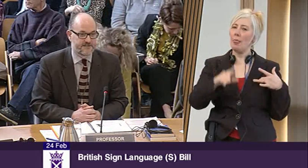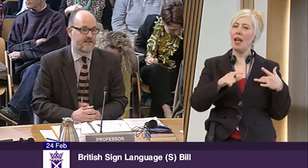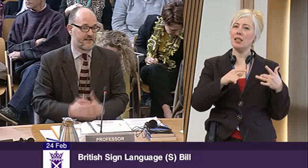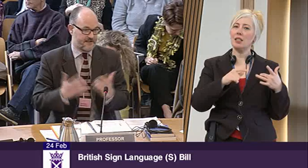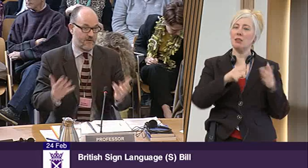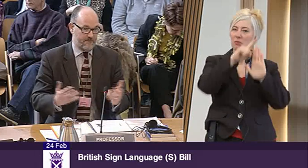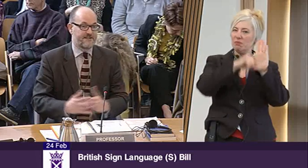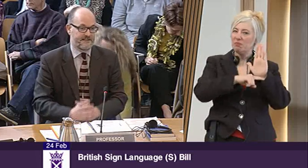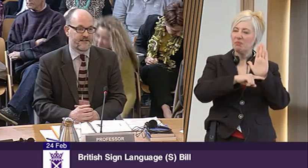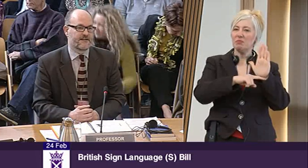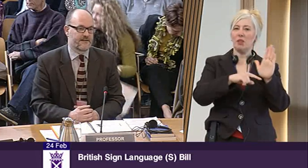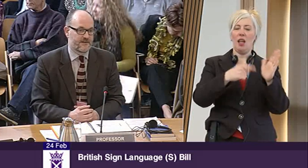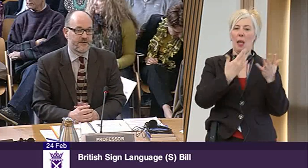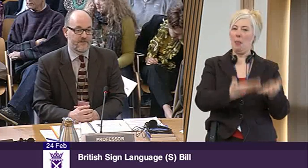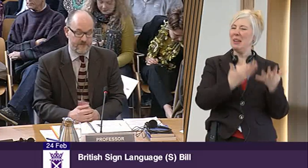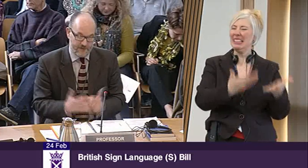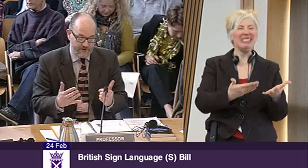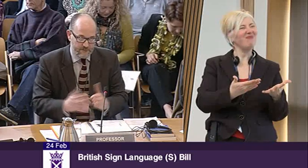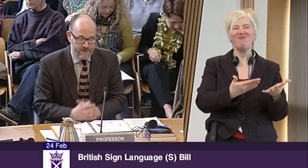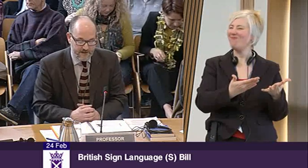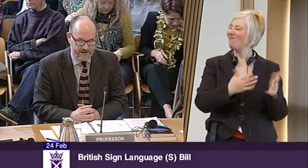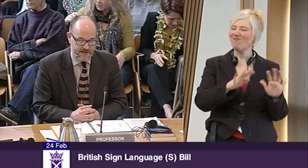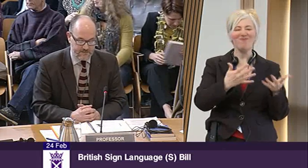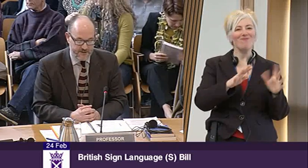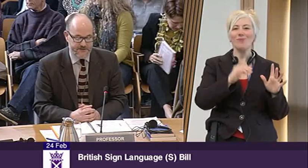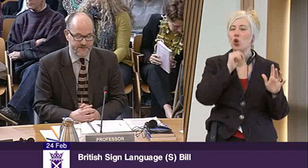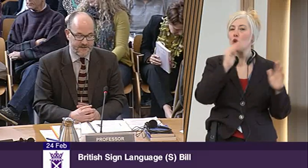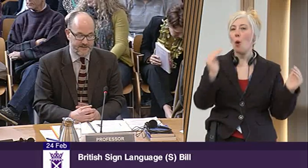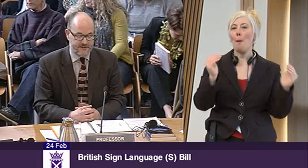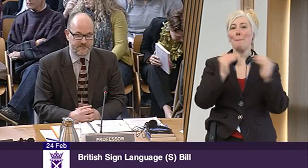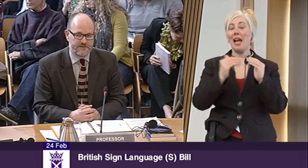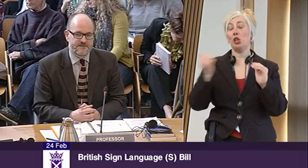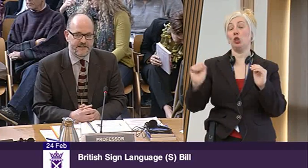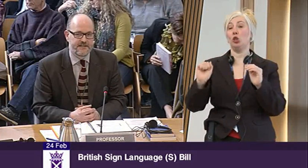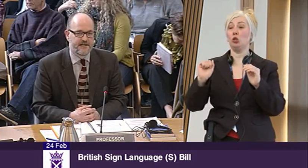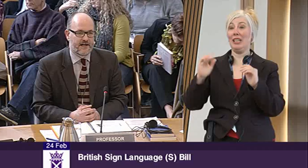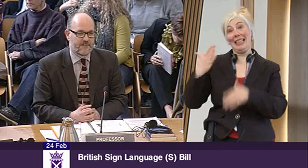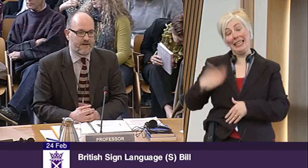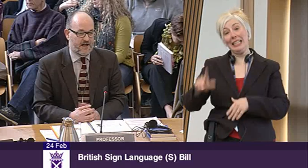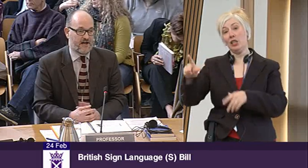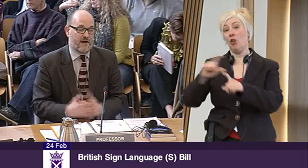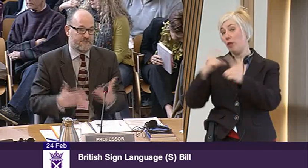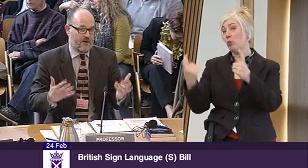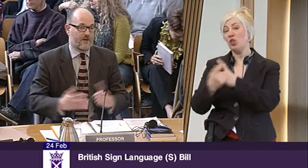is not meeting the aspirations and needs of the deaf community. As I said in my written